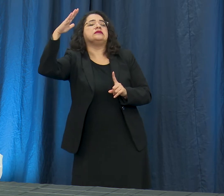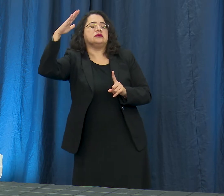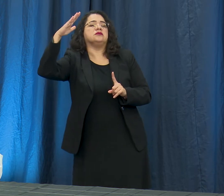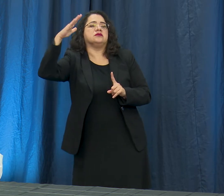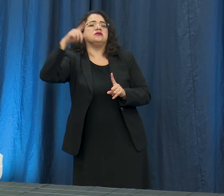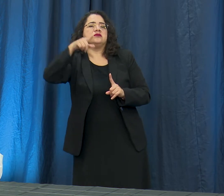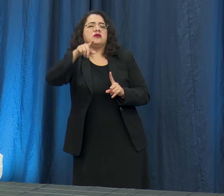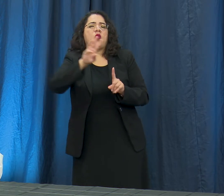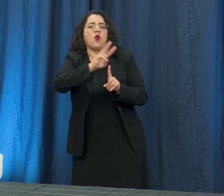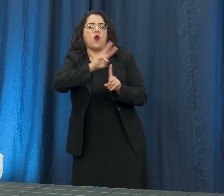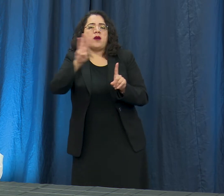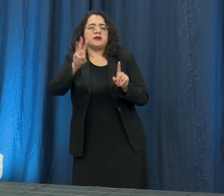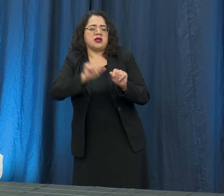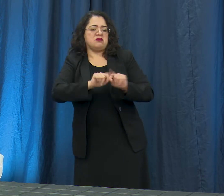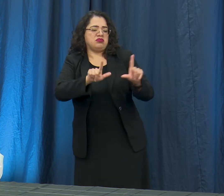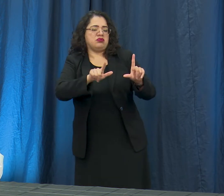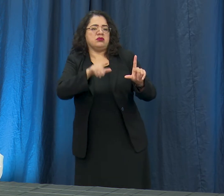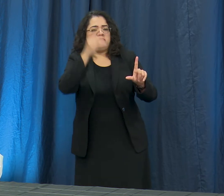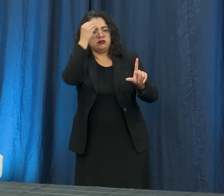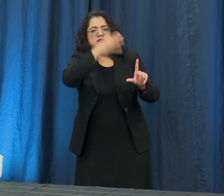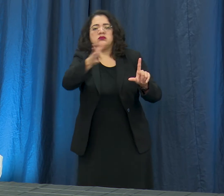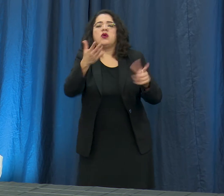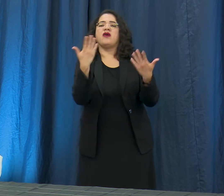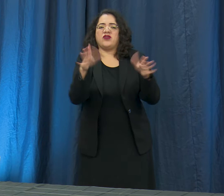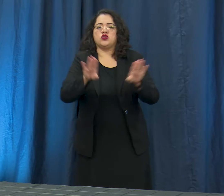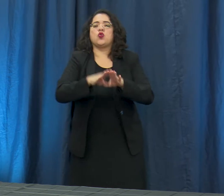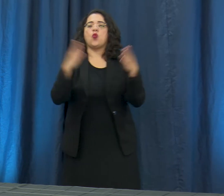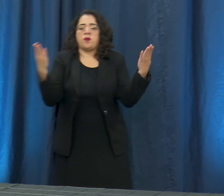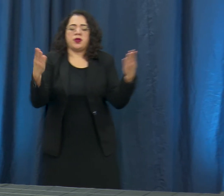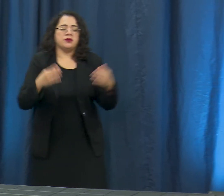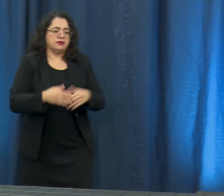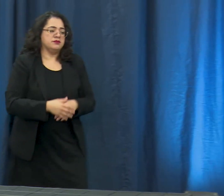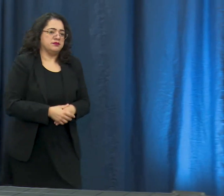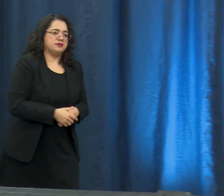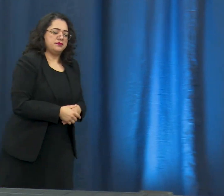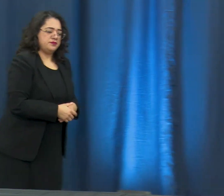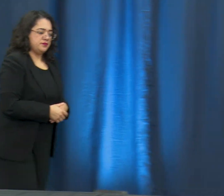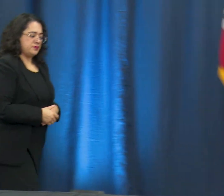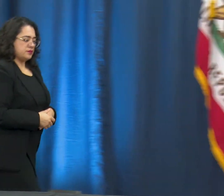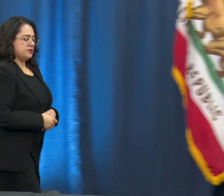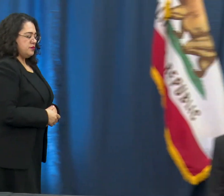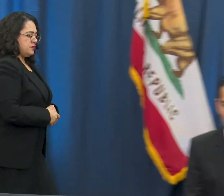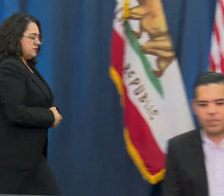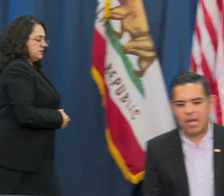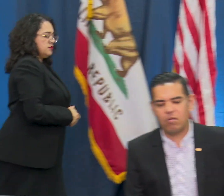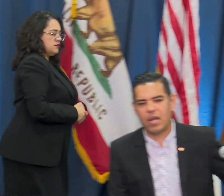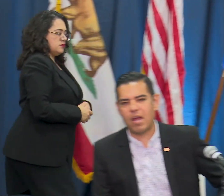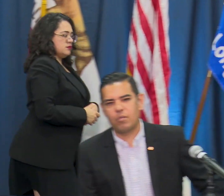that on our website and then the first part of the question was about how are